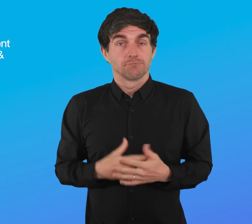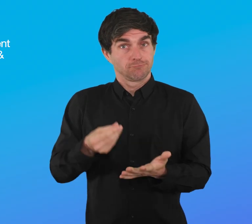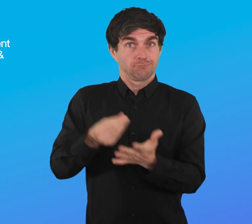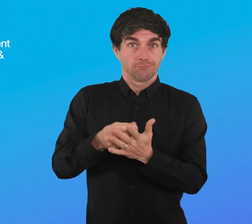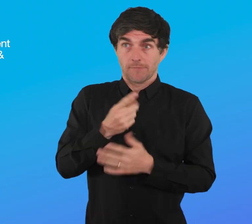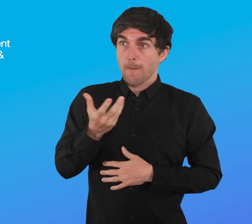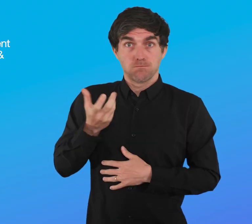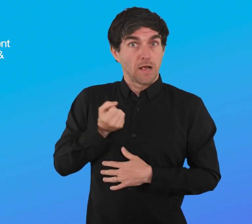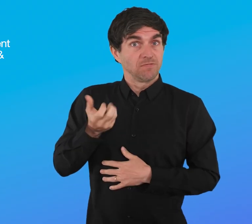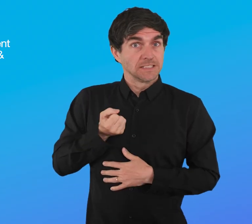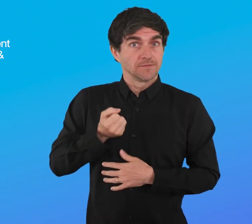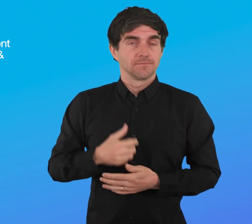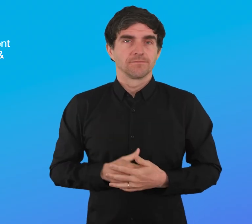• Money you get from benefits